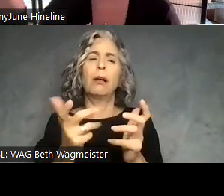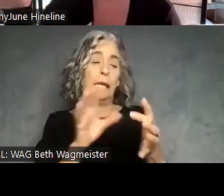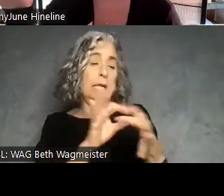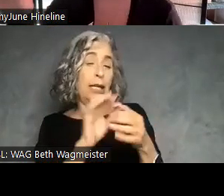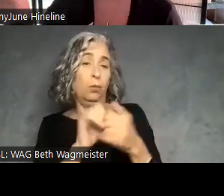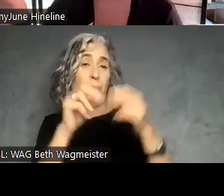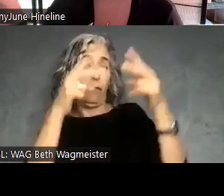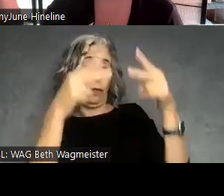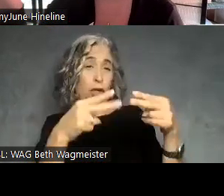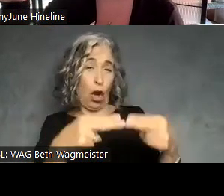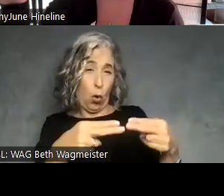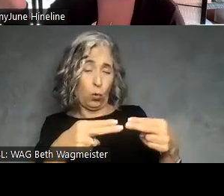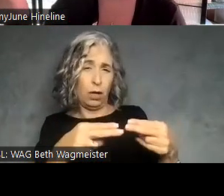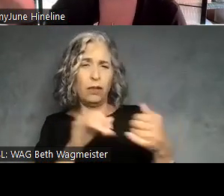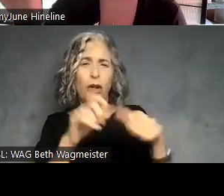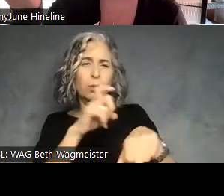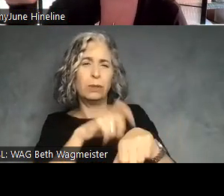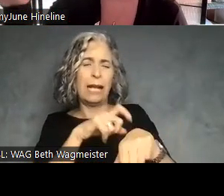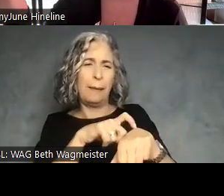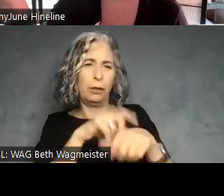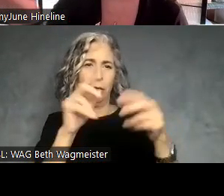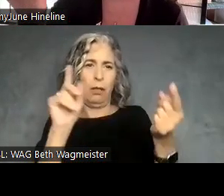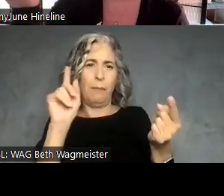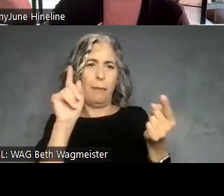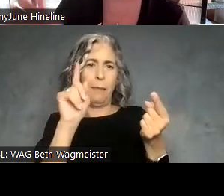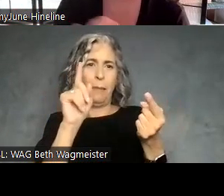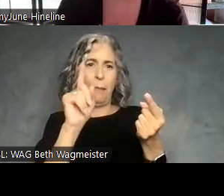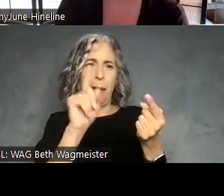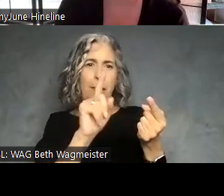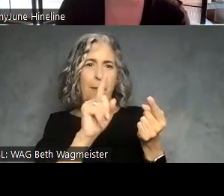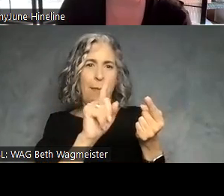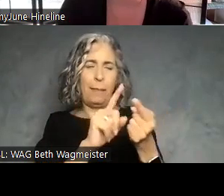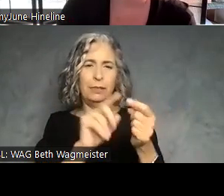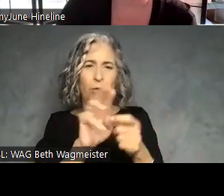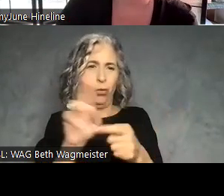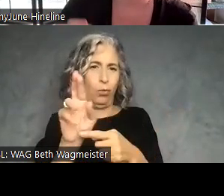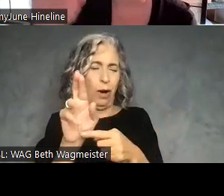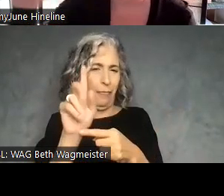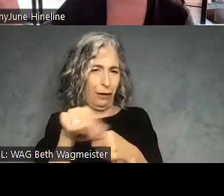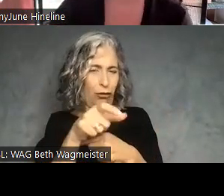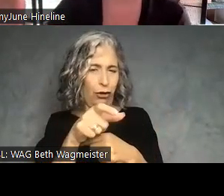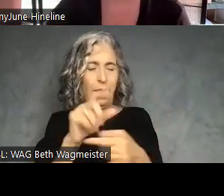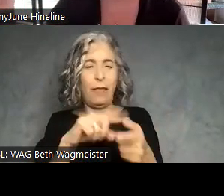or even the same device, can hinder people with site or cognitive or motor skill